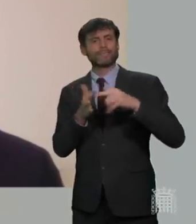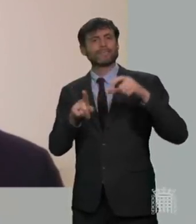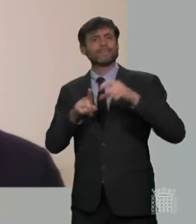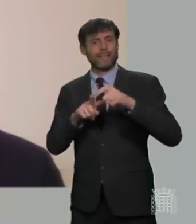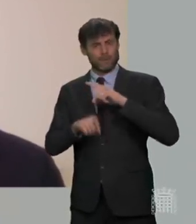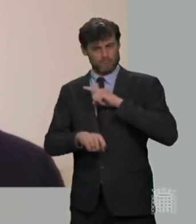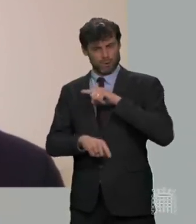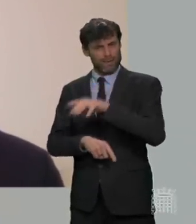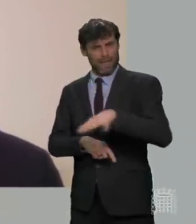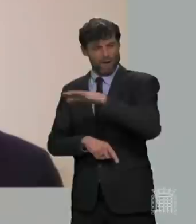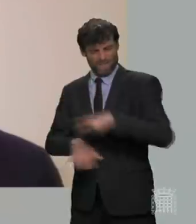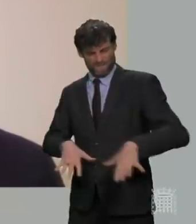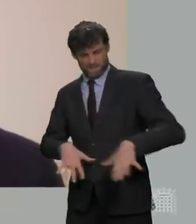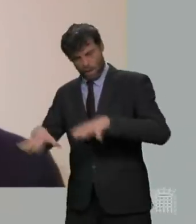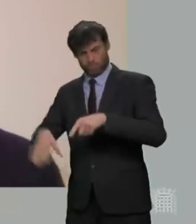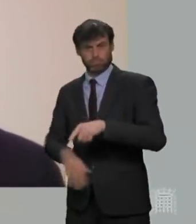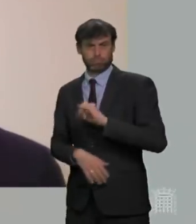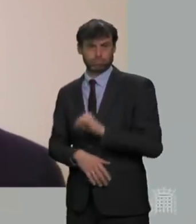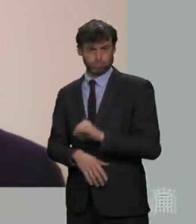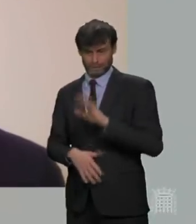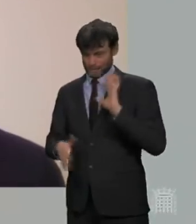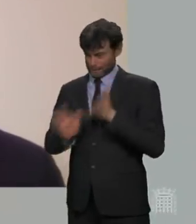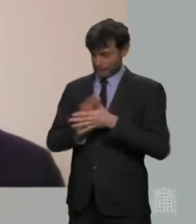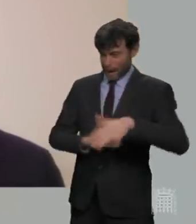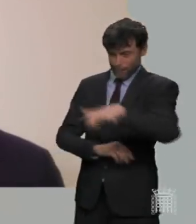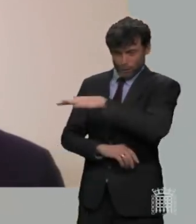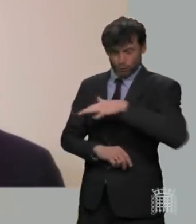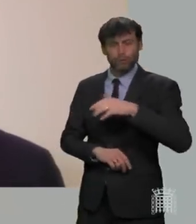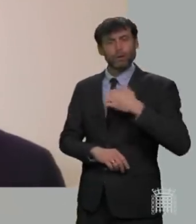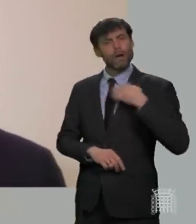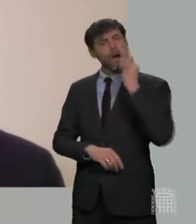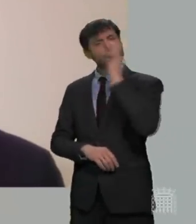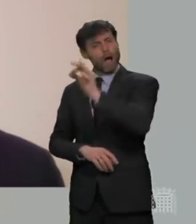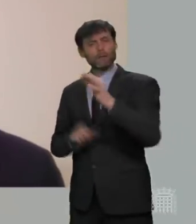communities at first hand. Will the Prime Minister assure this House that as the weather gets better